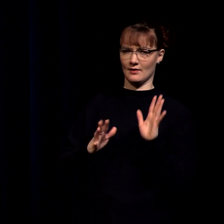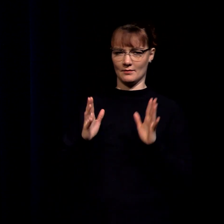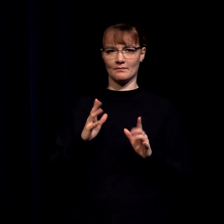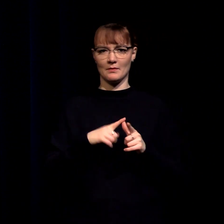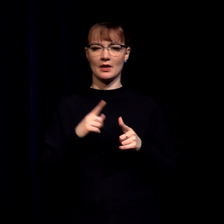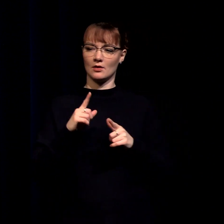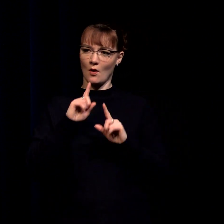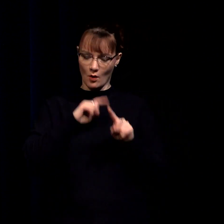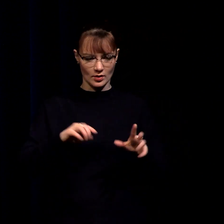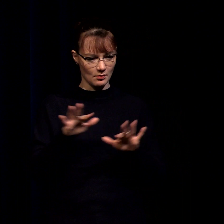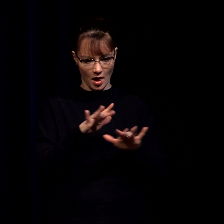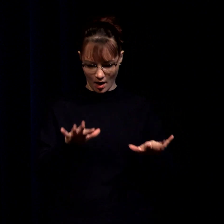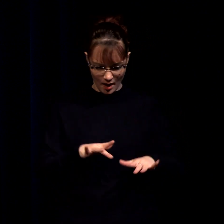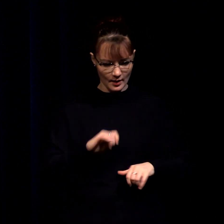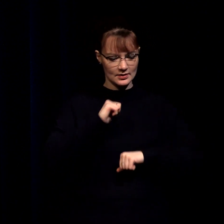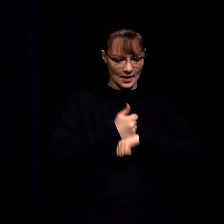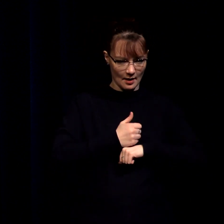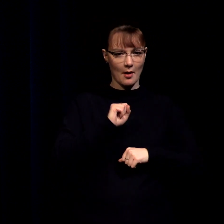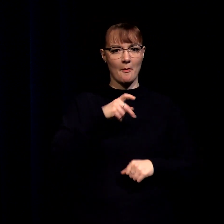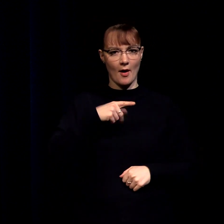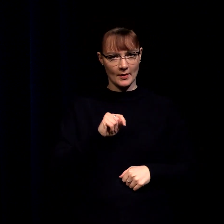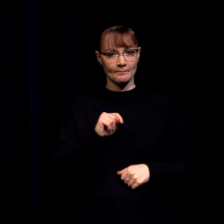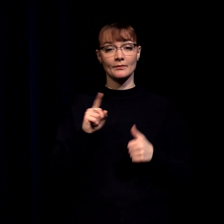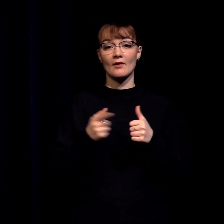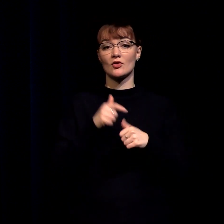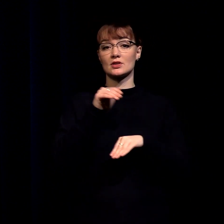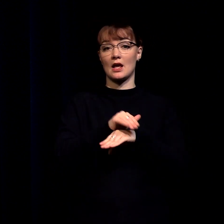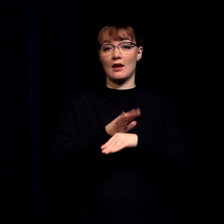it got set up that first night we're staying in our own place,